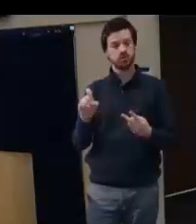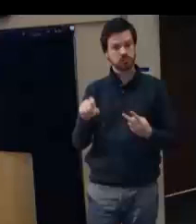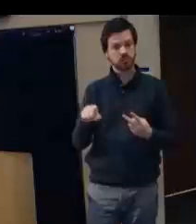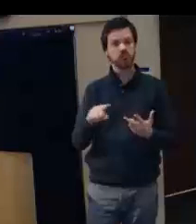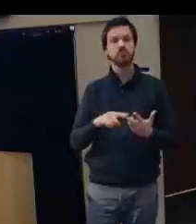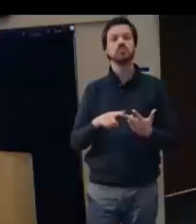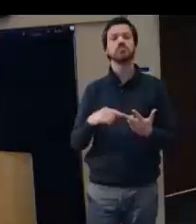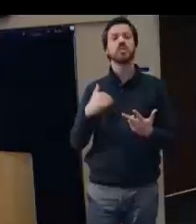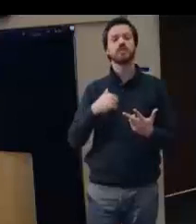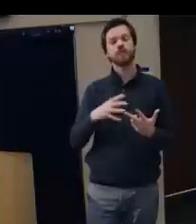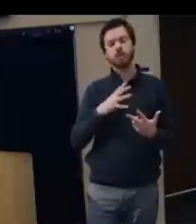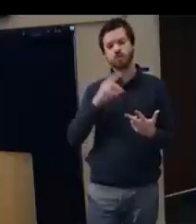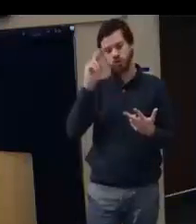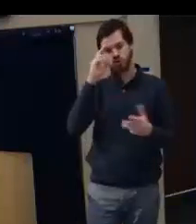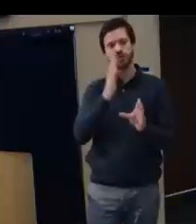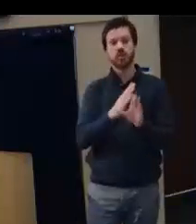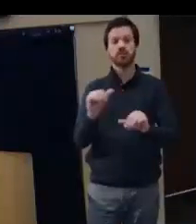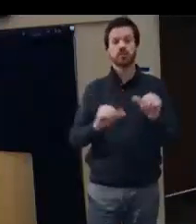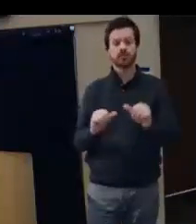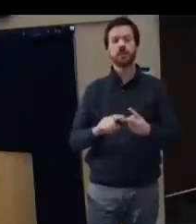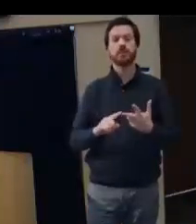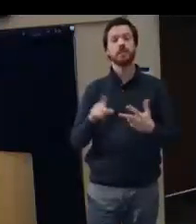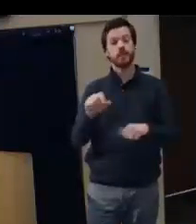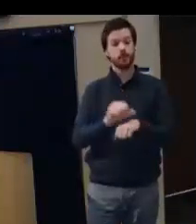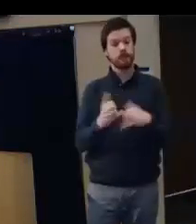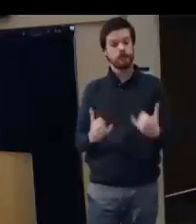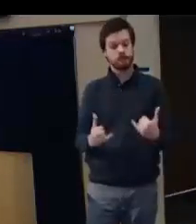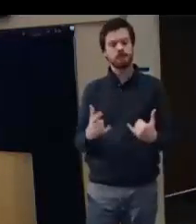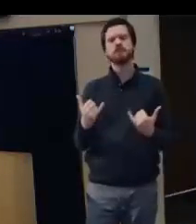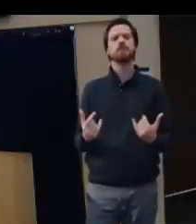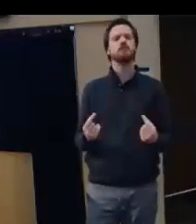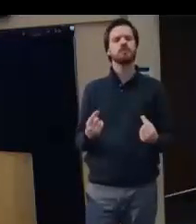have you ever had a formal neuros pych assessment are you employed what's your job have you ever had